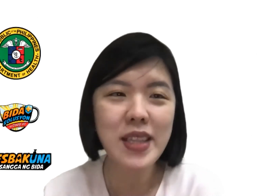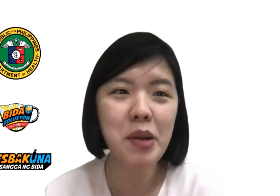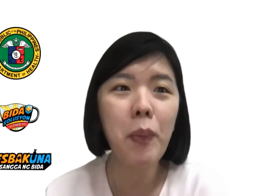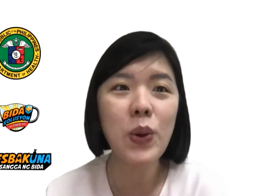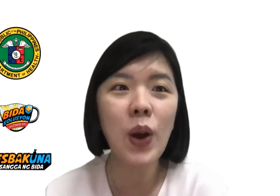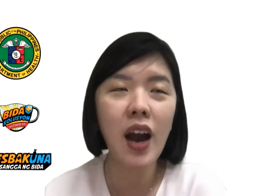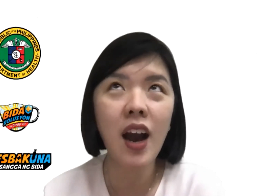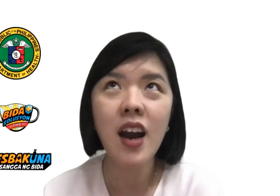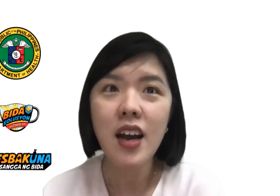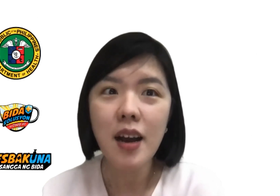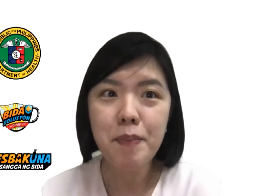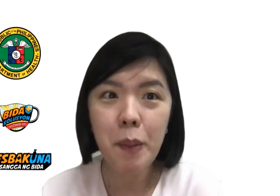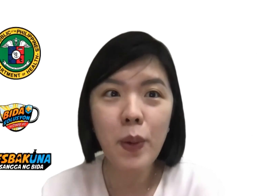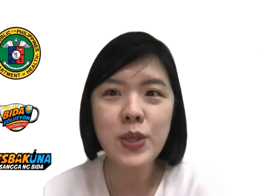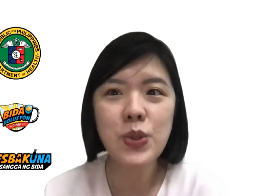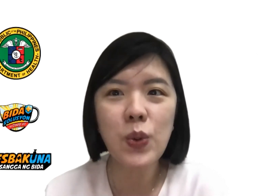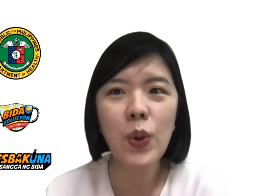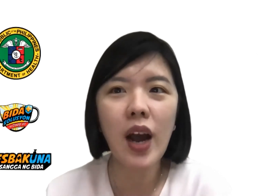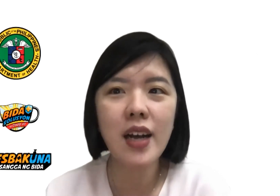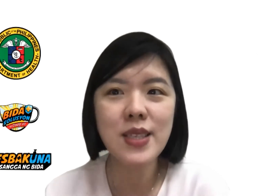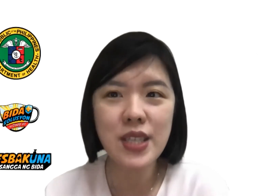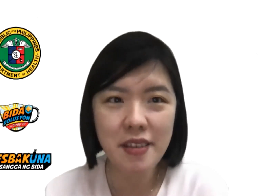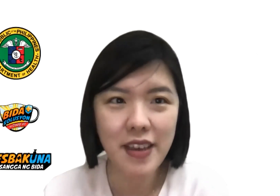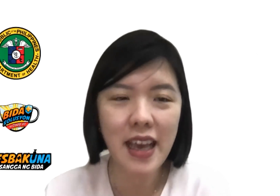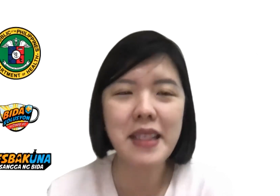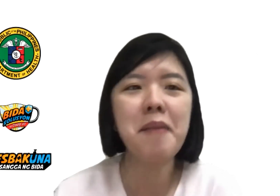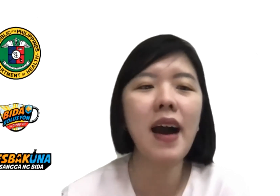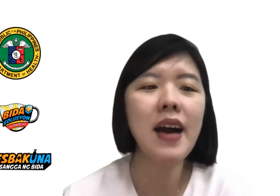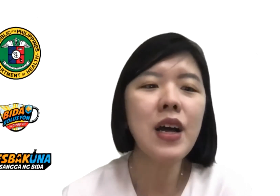And what is the purpose of that certificate?